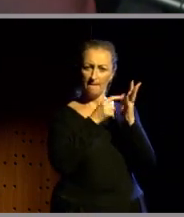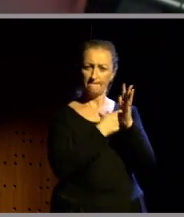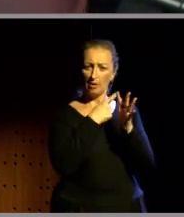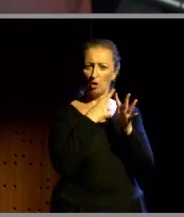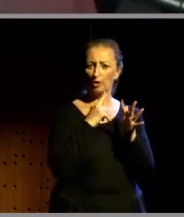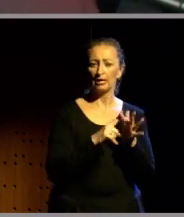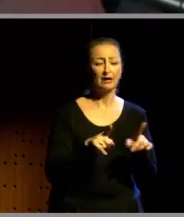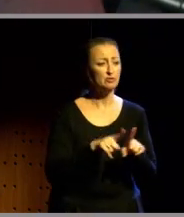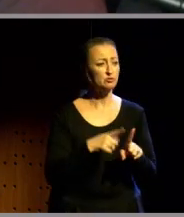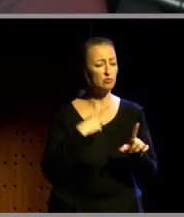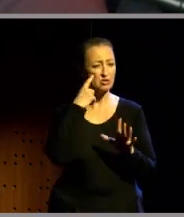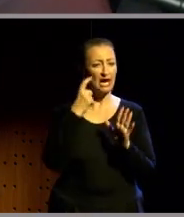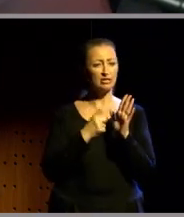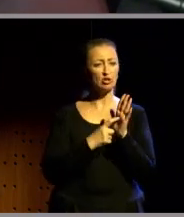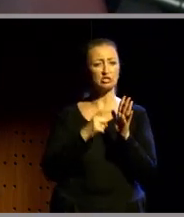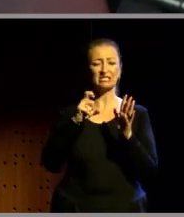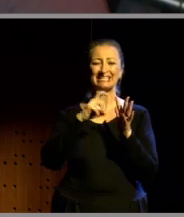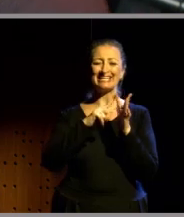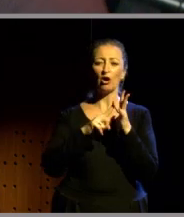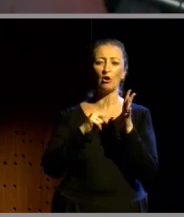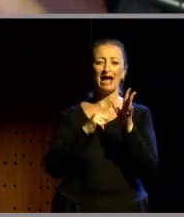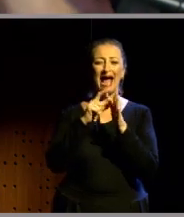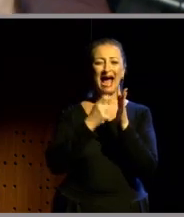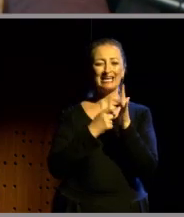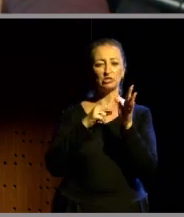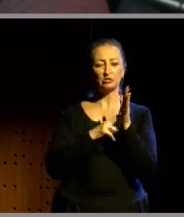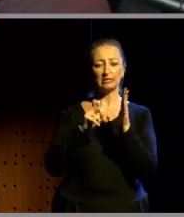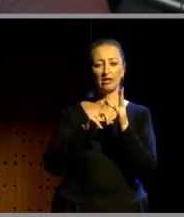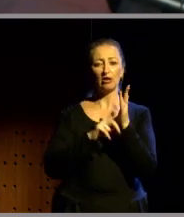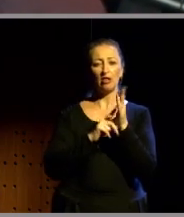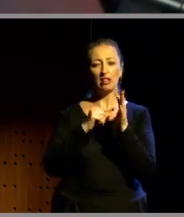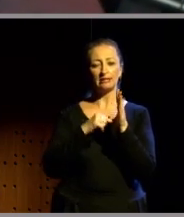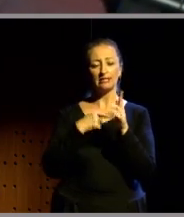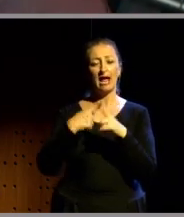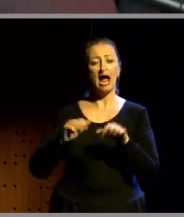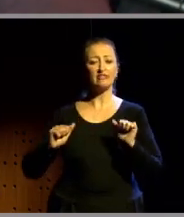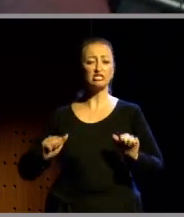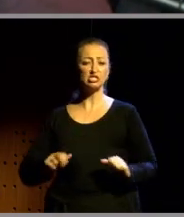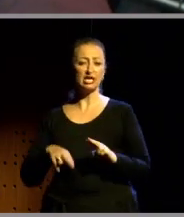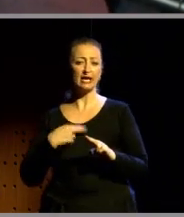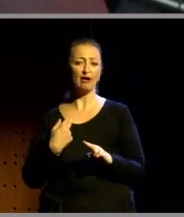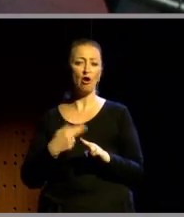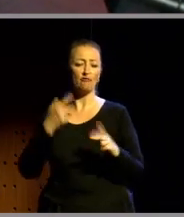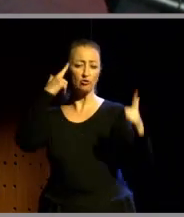also the CEO Adrian Collett, and the Chair of Creative Australia, Robert Morgan, who's also in the audience today.